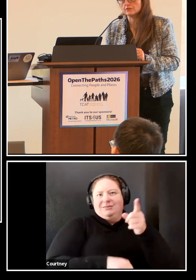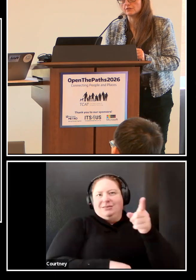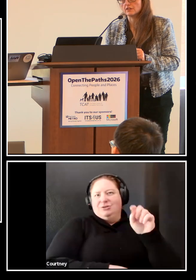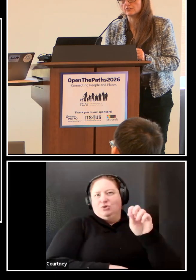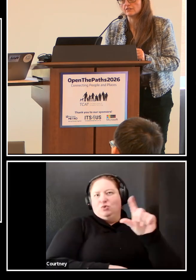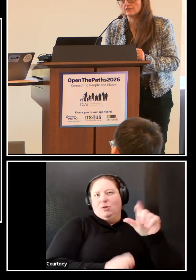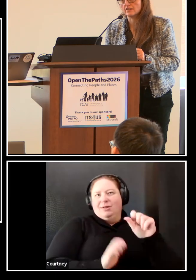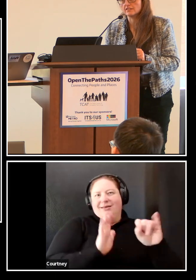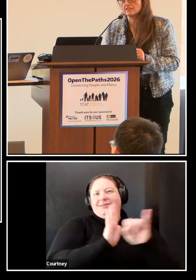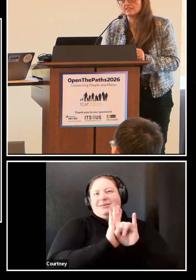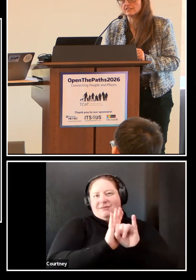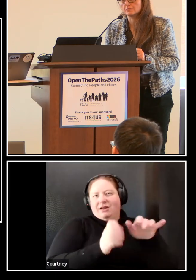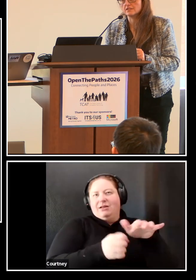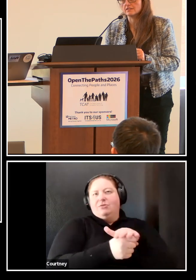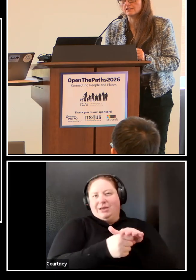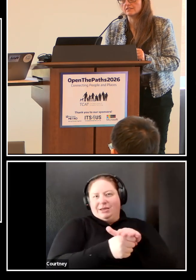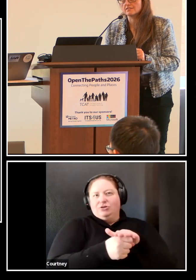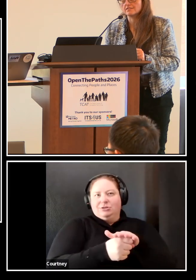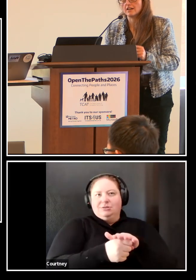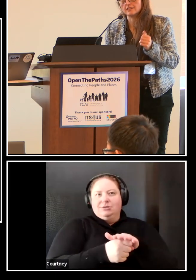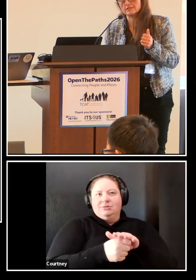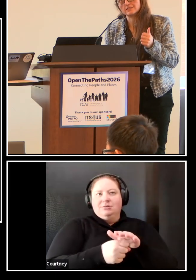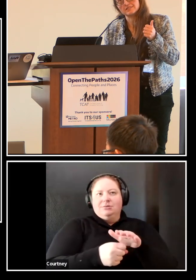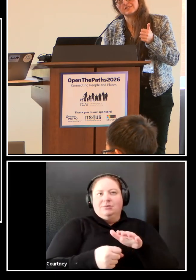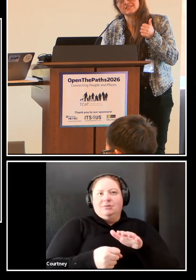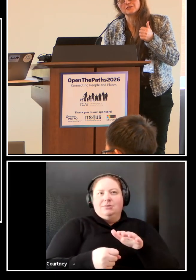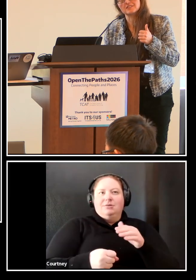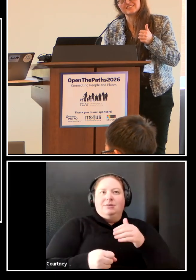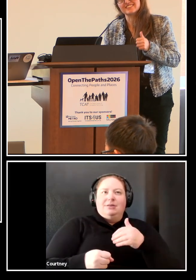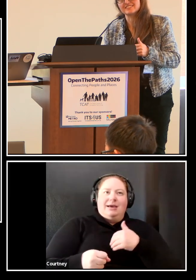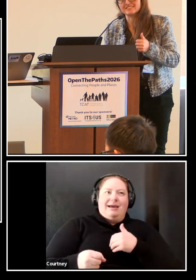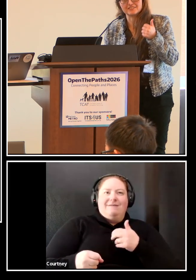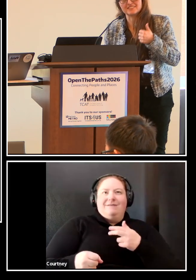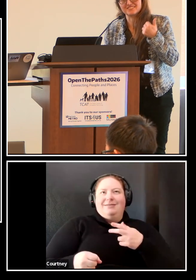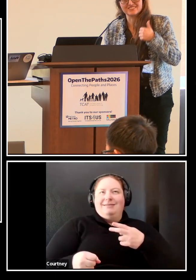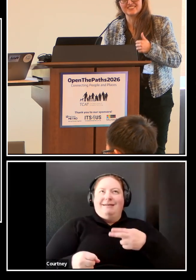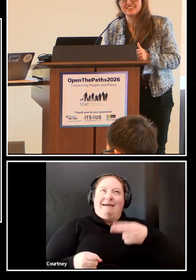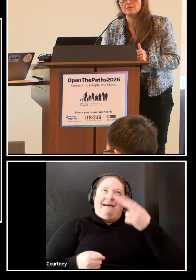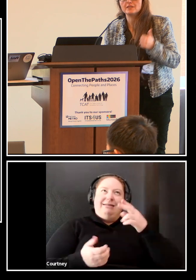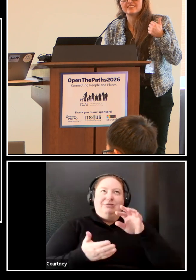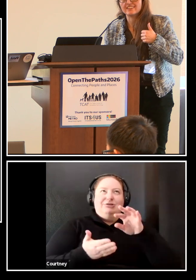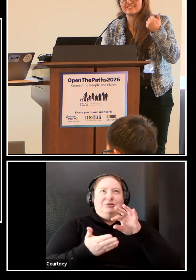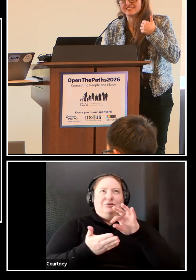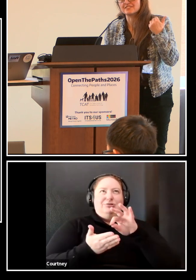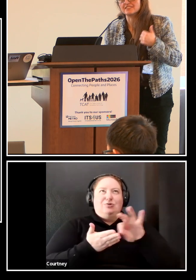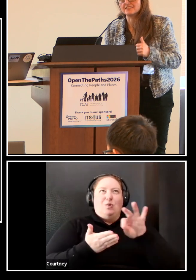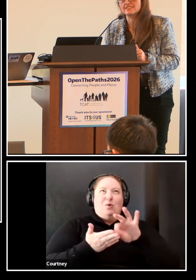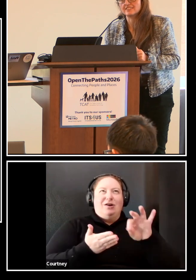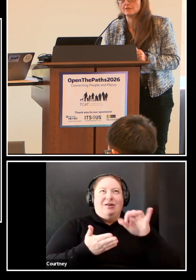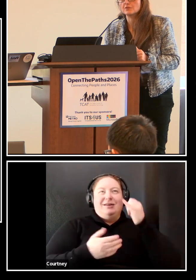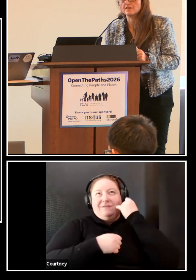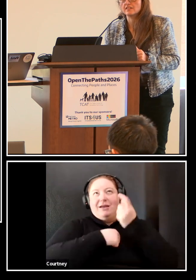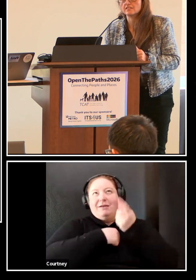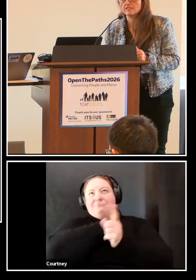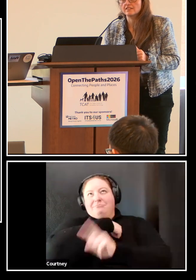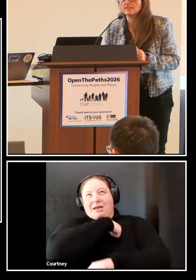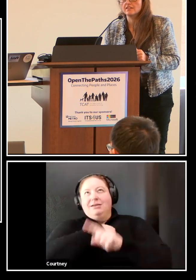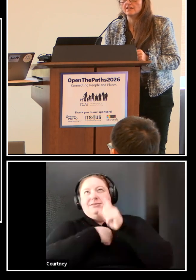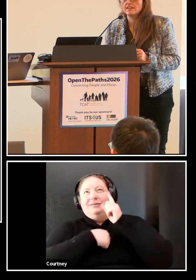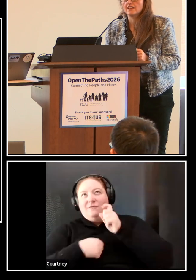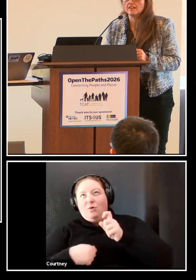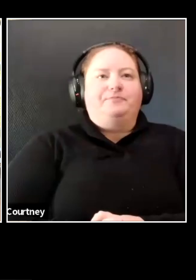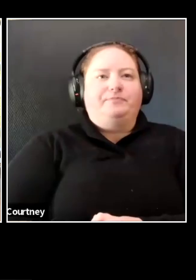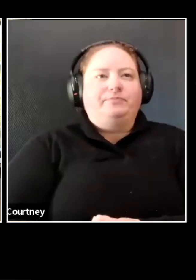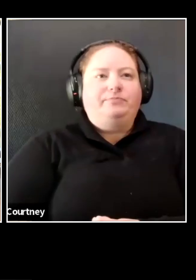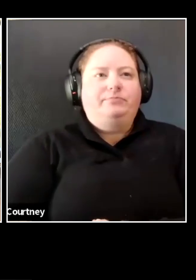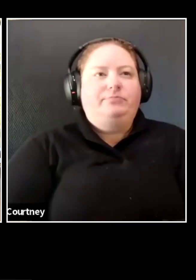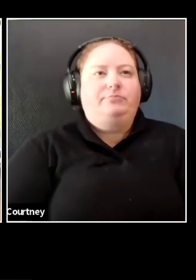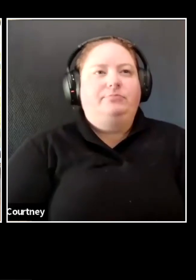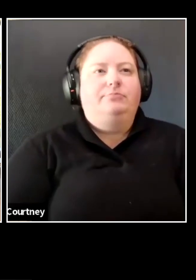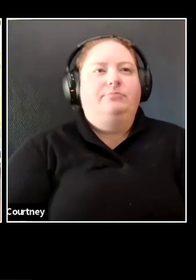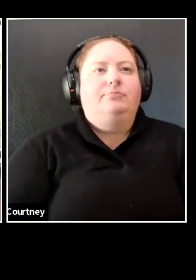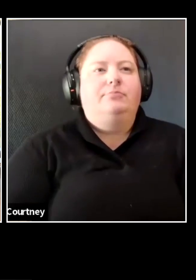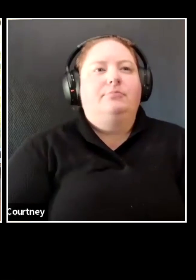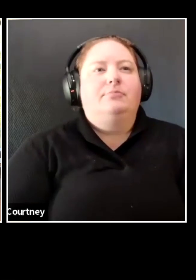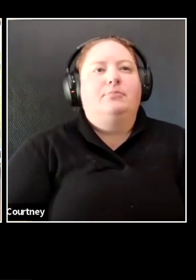those locations that give me the highest score if if I'm penalizing for those types of things.